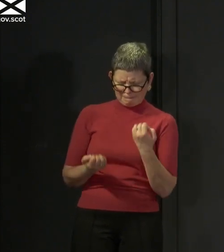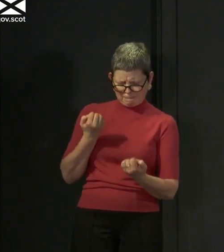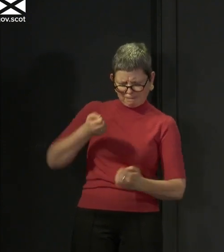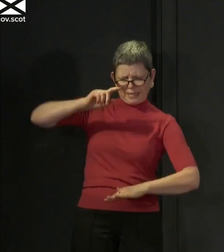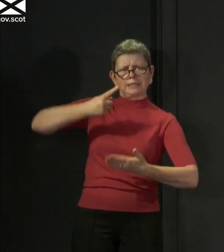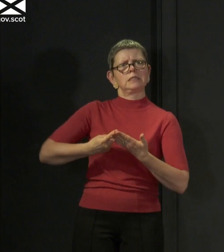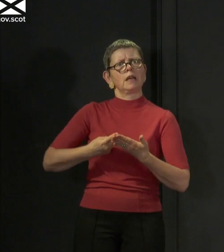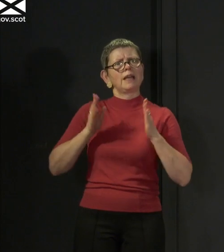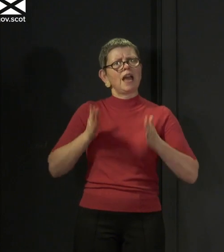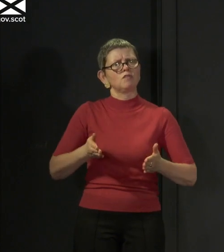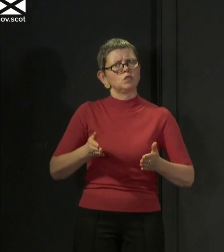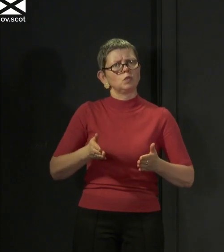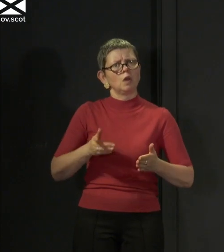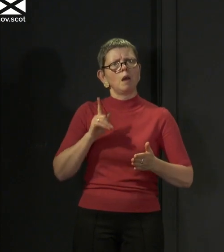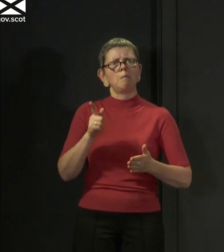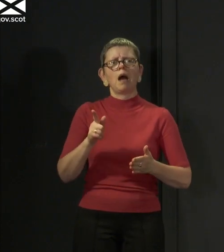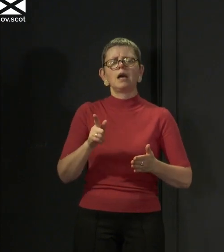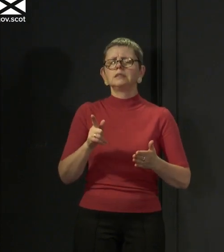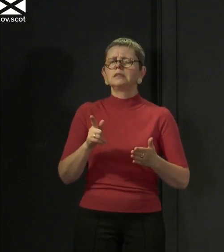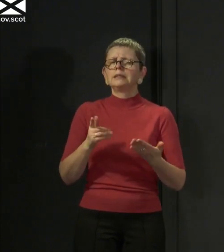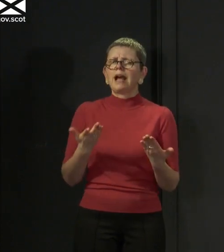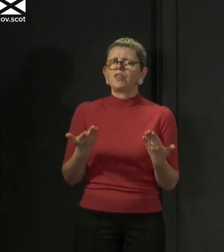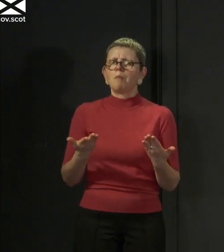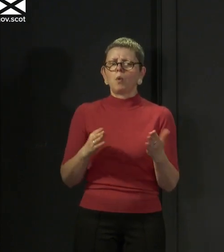have more confidence than I have right now that we are on that clear downwards trajectory,